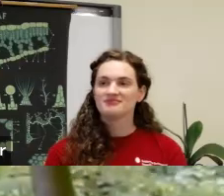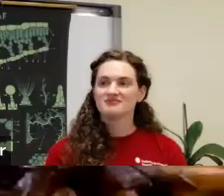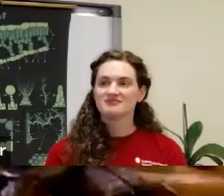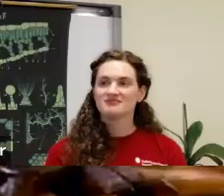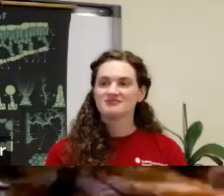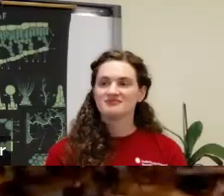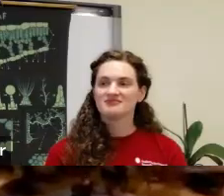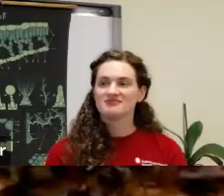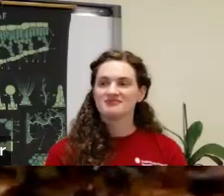Sweet gum.